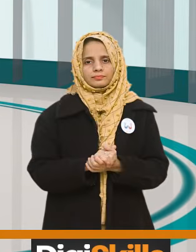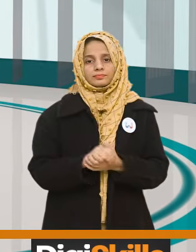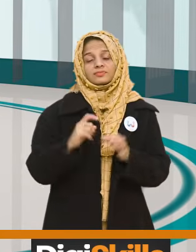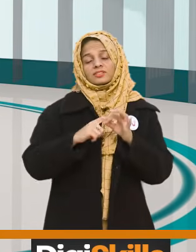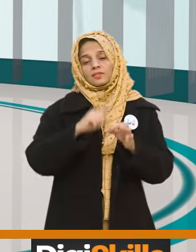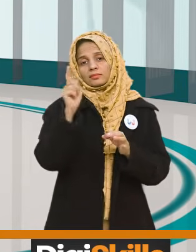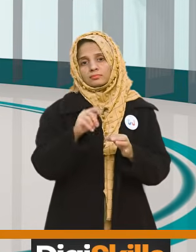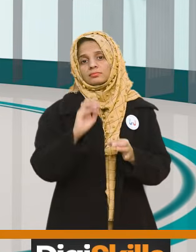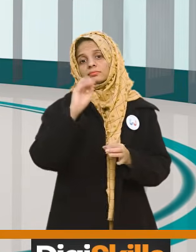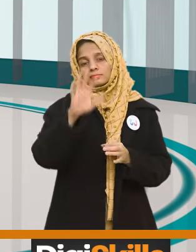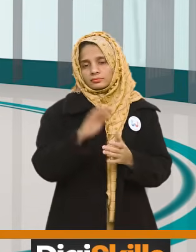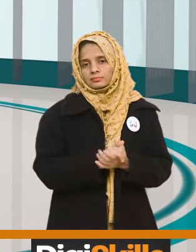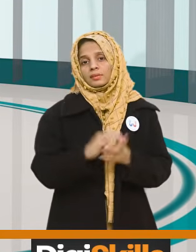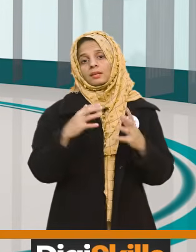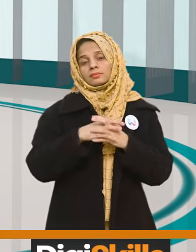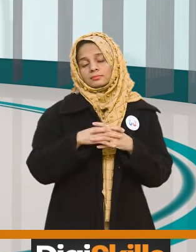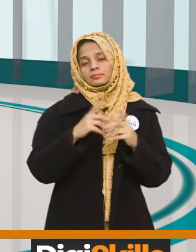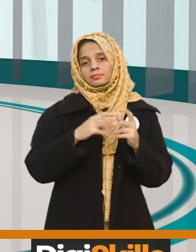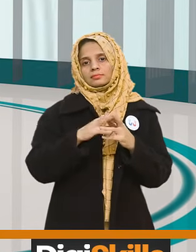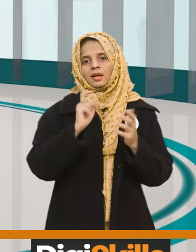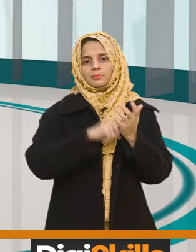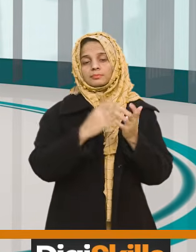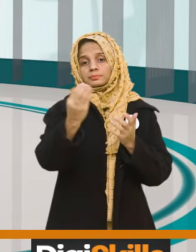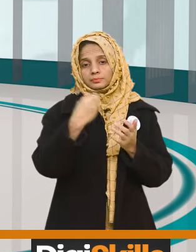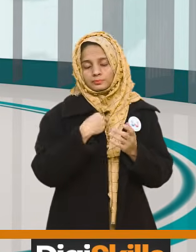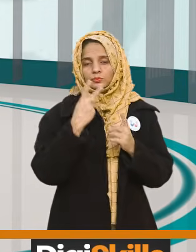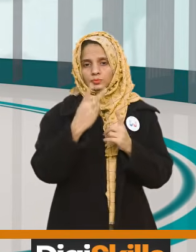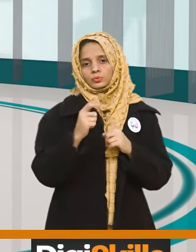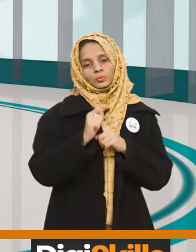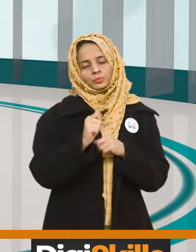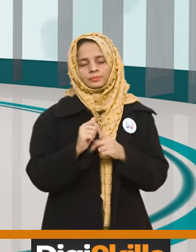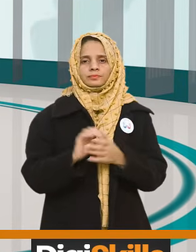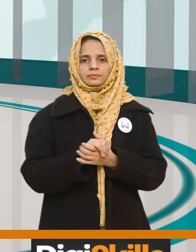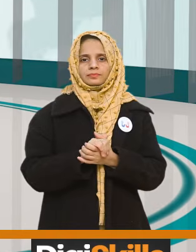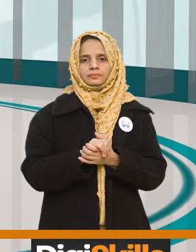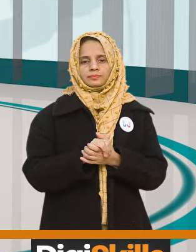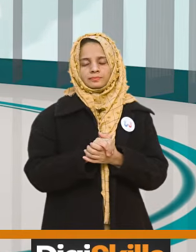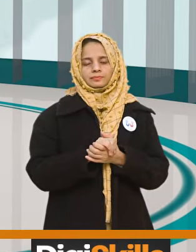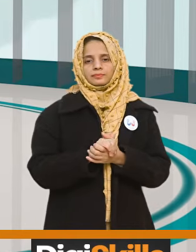In my opinion, throwing questions is better than pressing the Award Acceptance button.